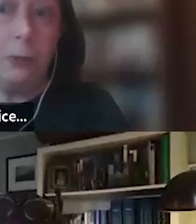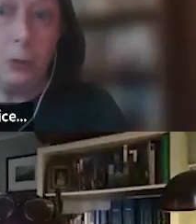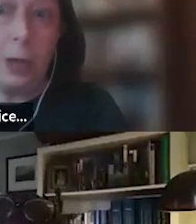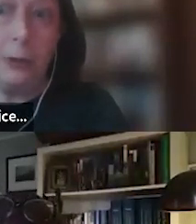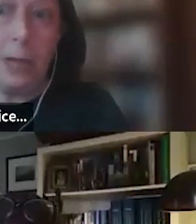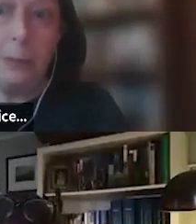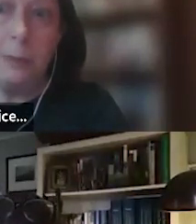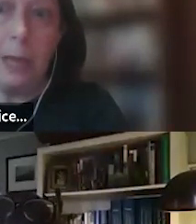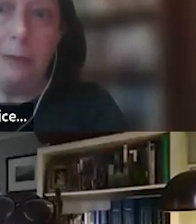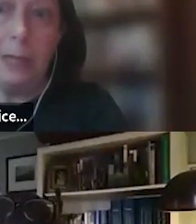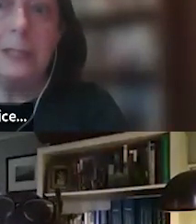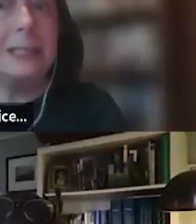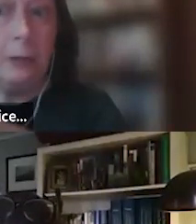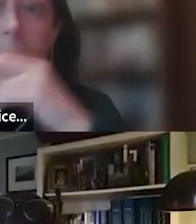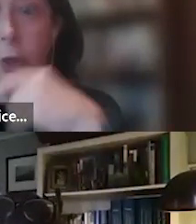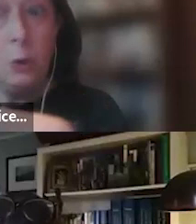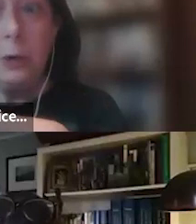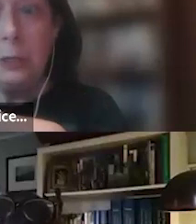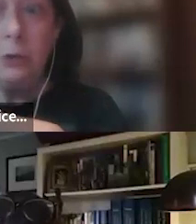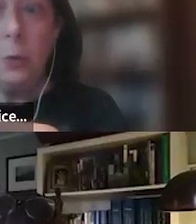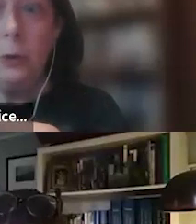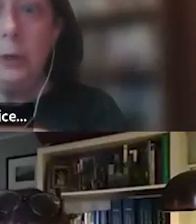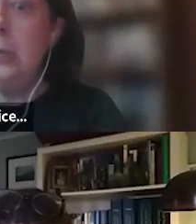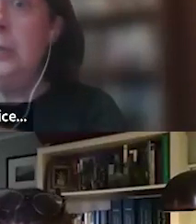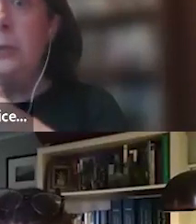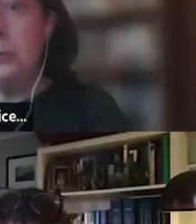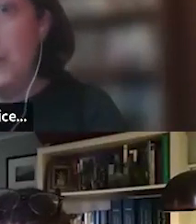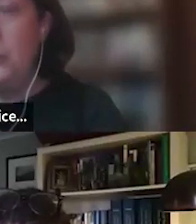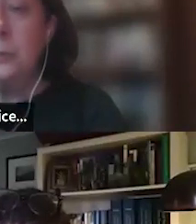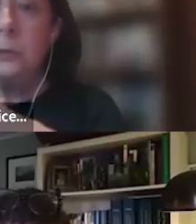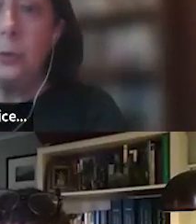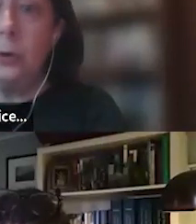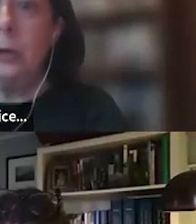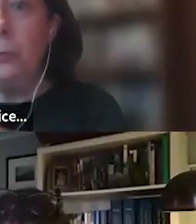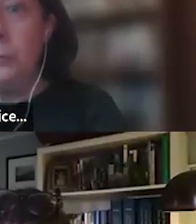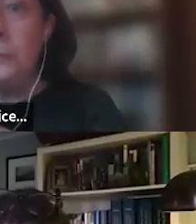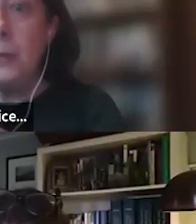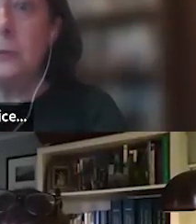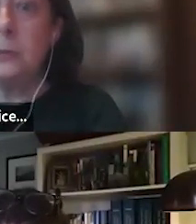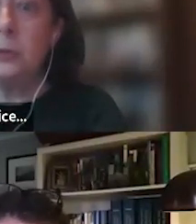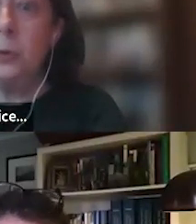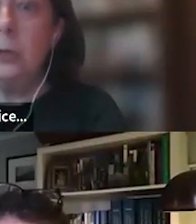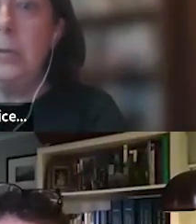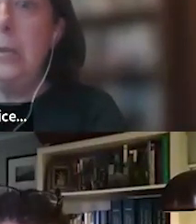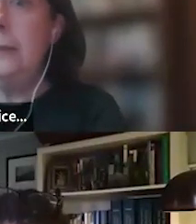for those other types of benefits to see if you are insured, your spouse is insured, a former spouse is insured,